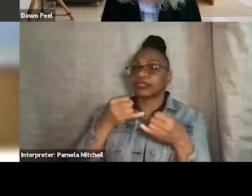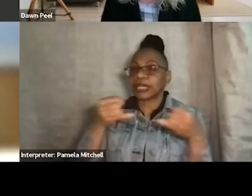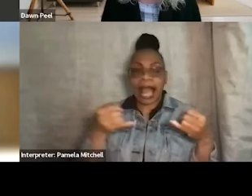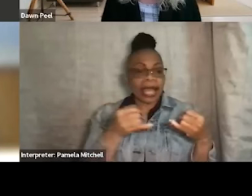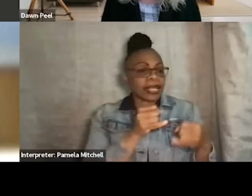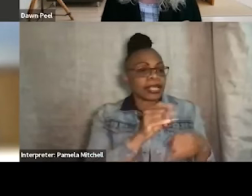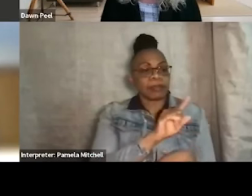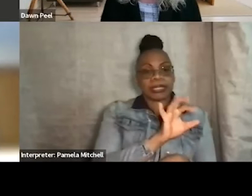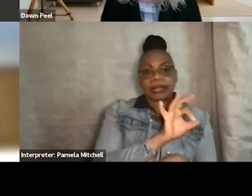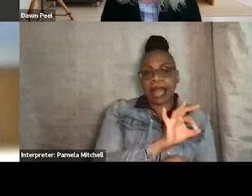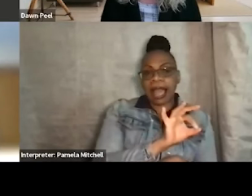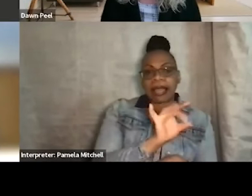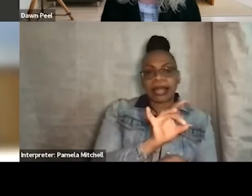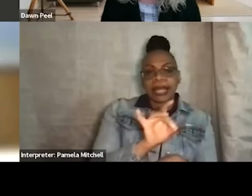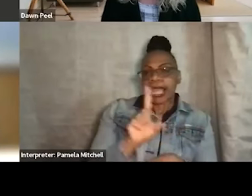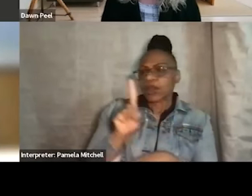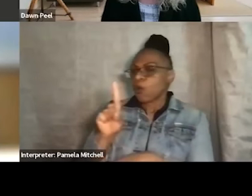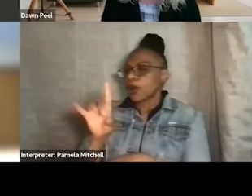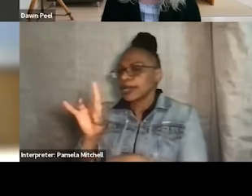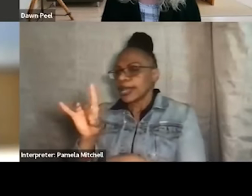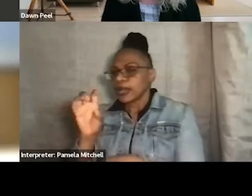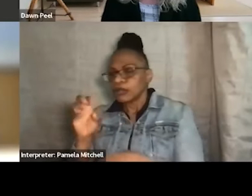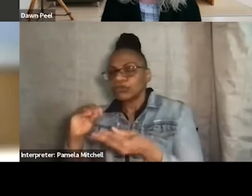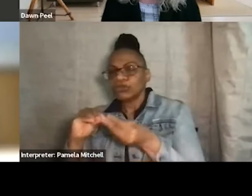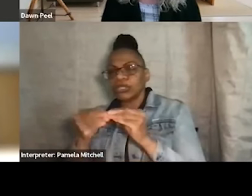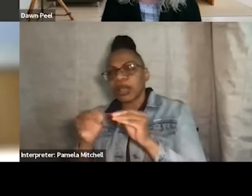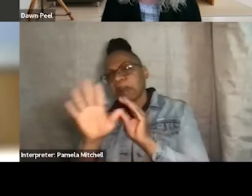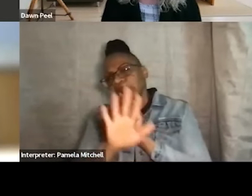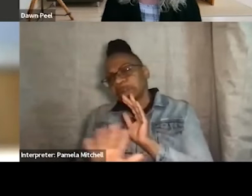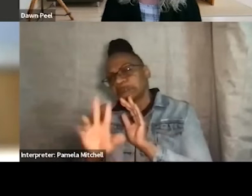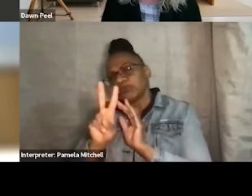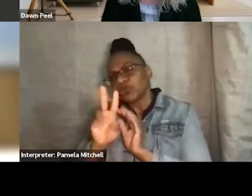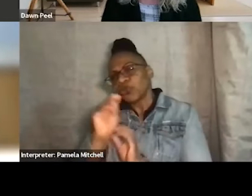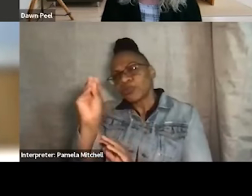or through 988, is about one to 2% on a monthly basis.